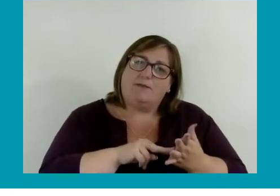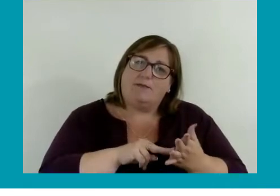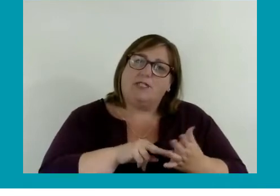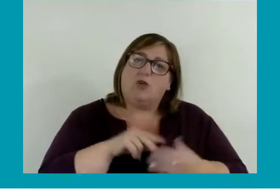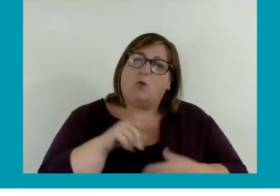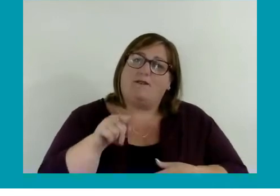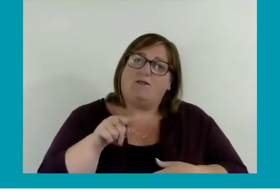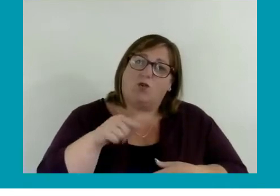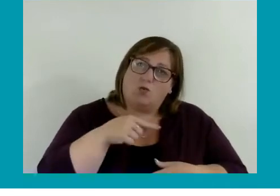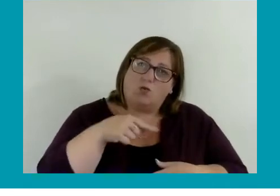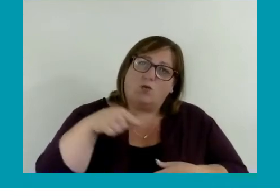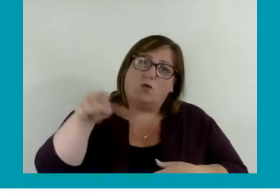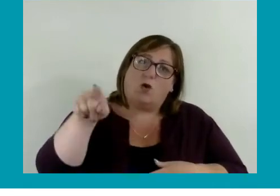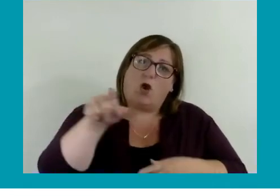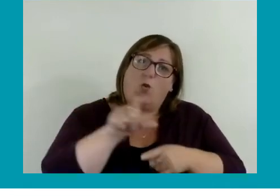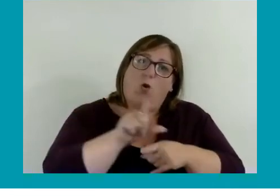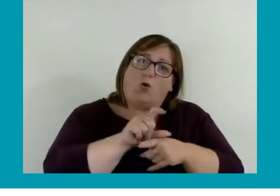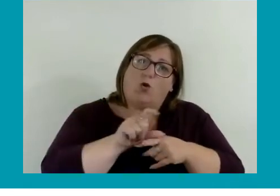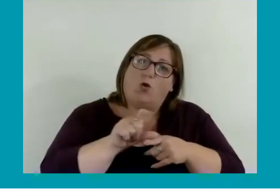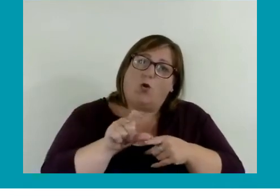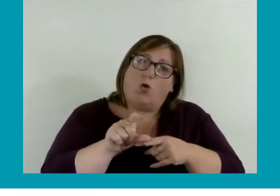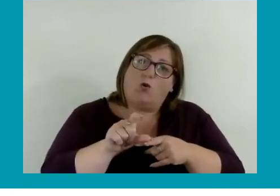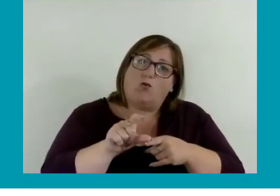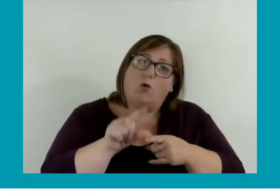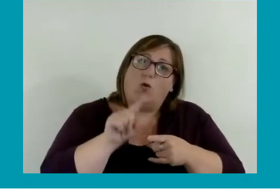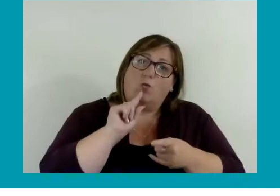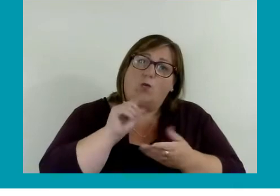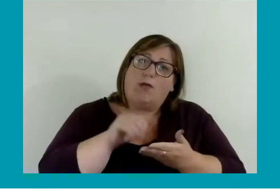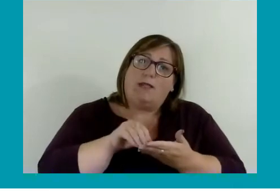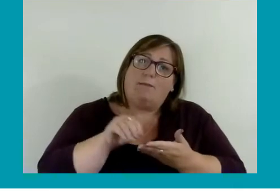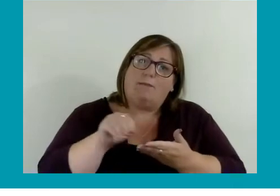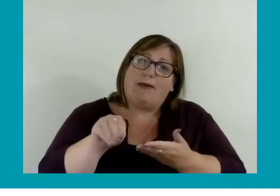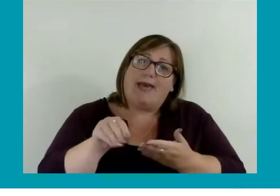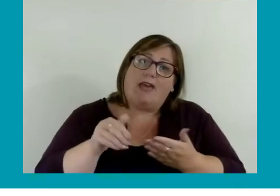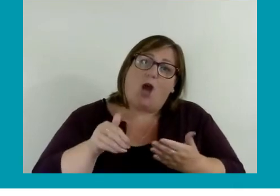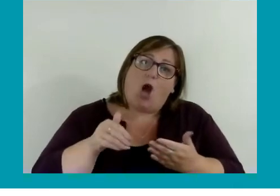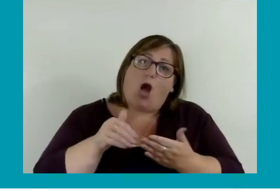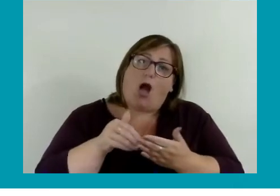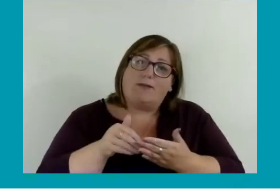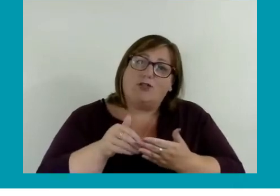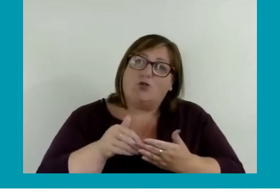or interest which has nothing to do with your job so if i want to learn to swim for instance i can